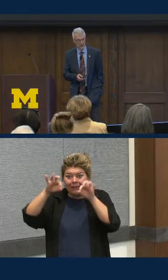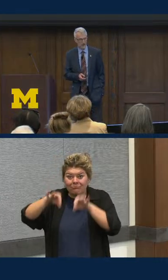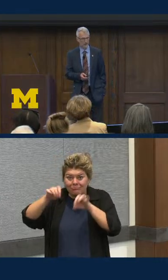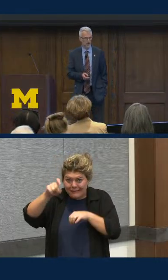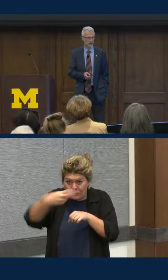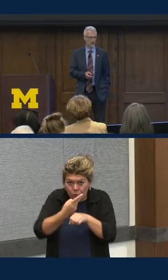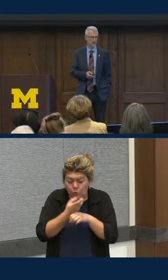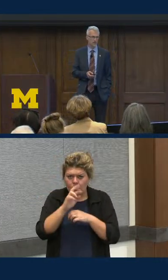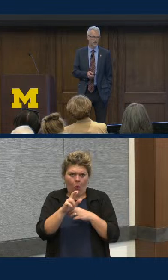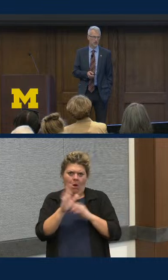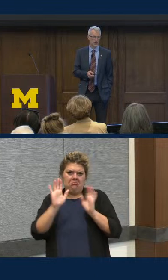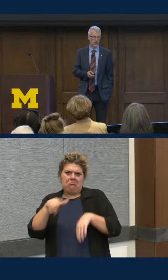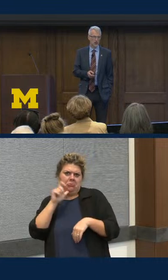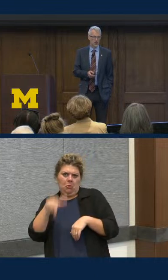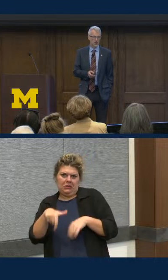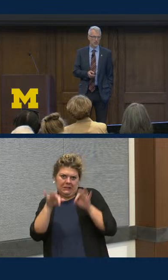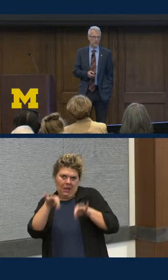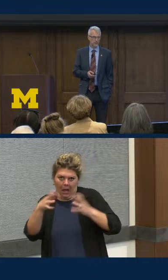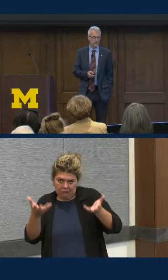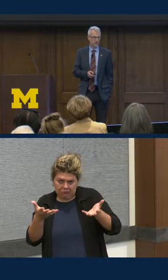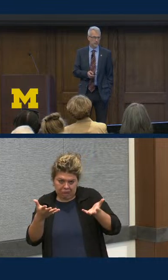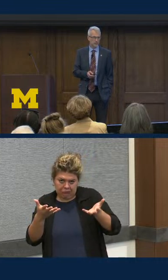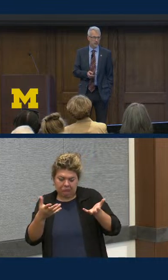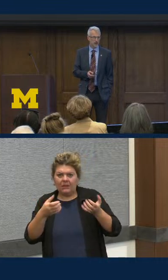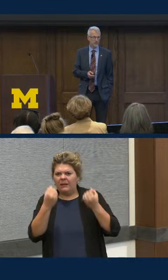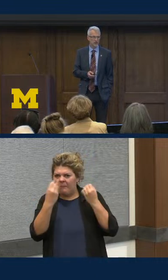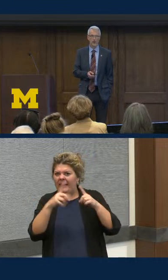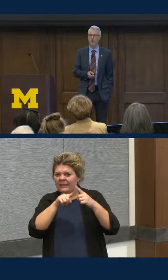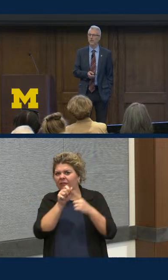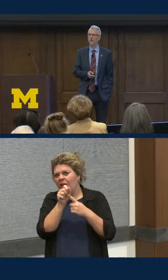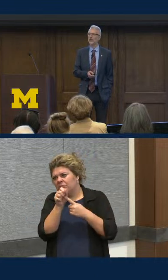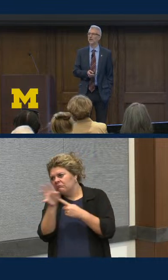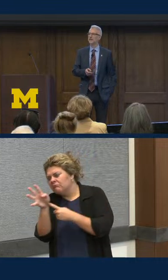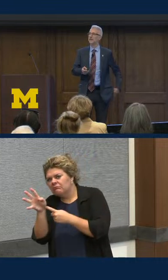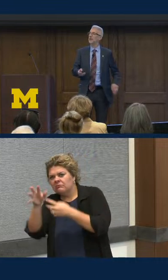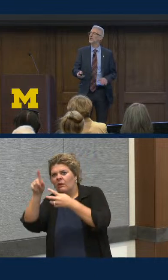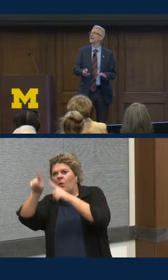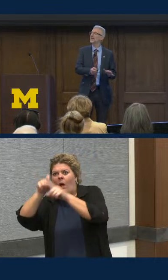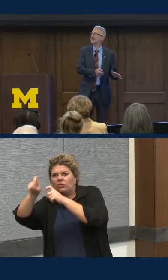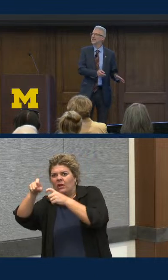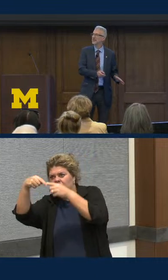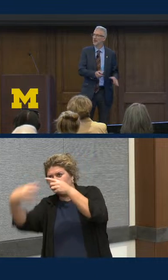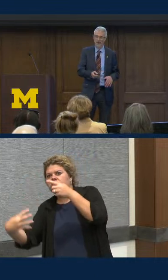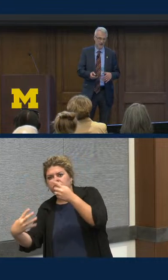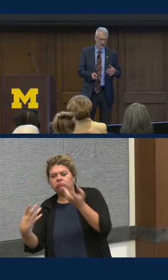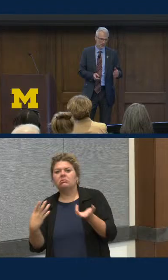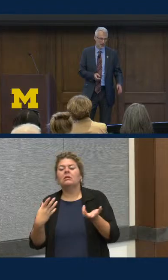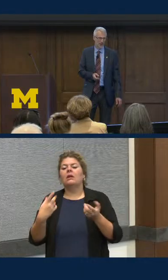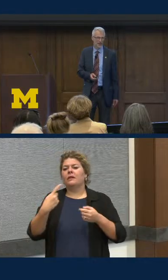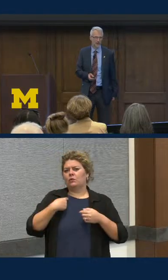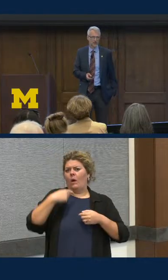contrast. And so there is a